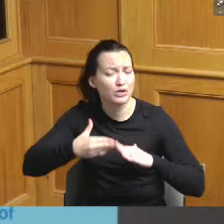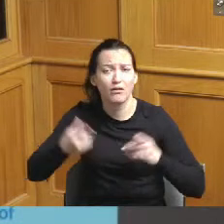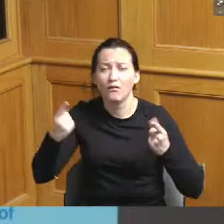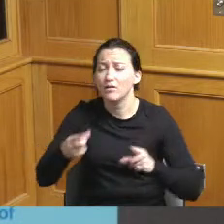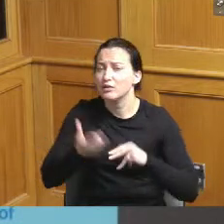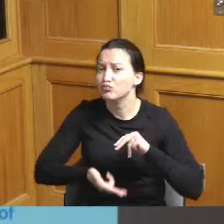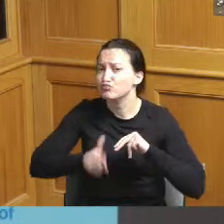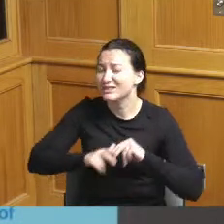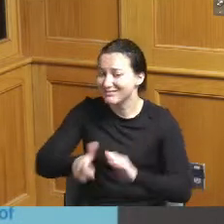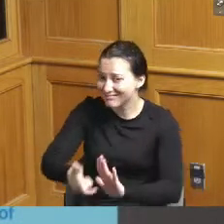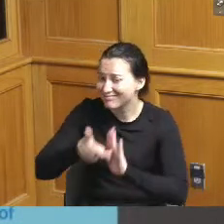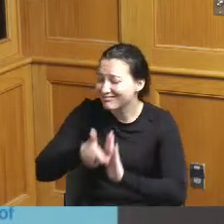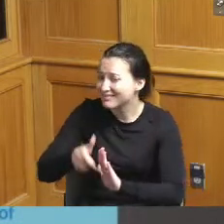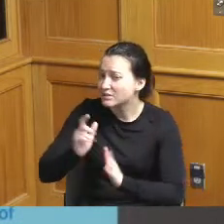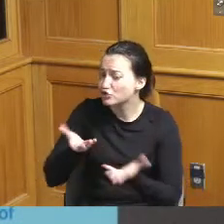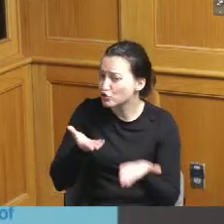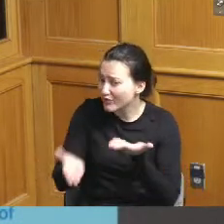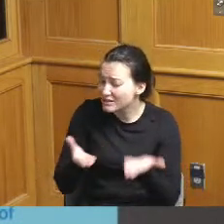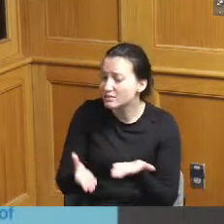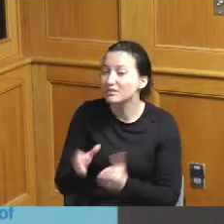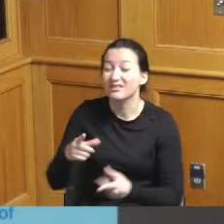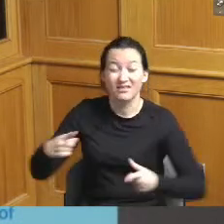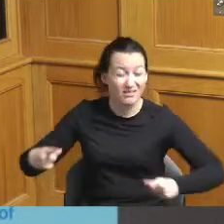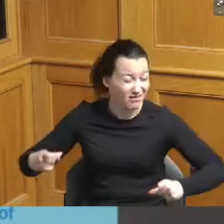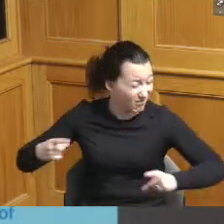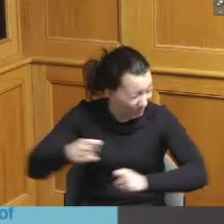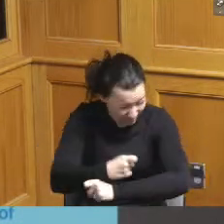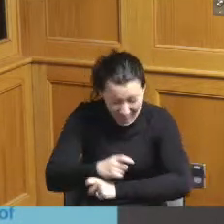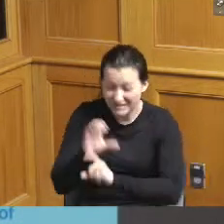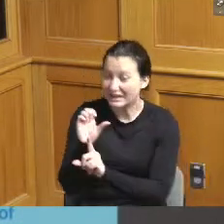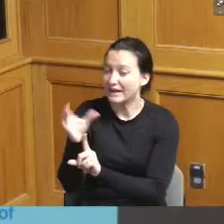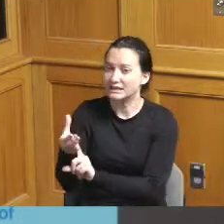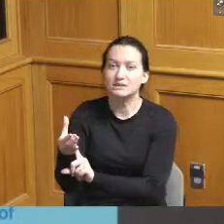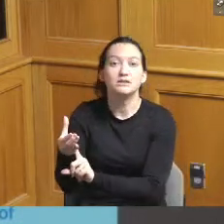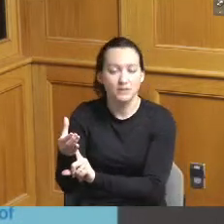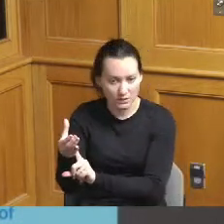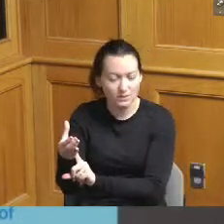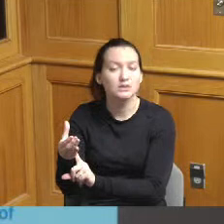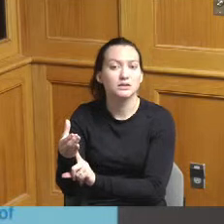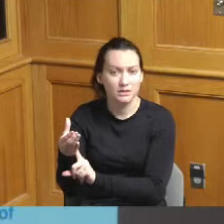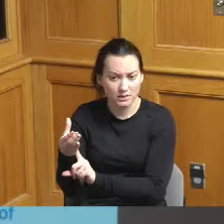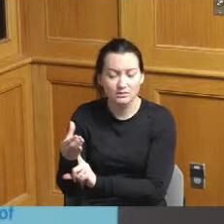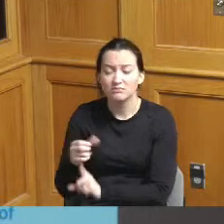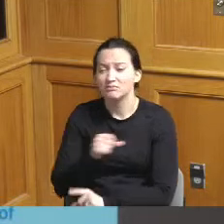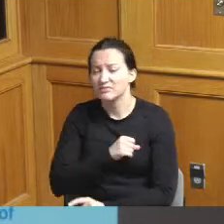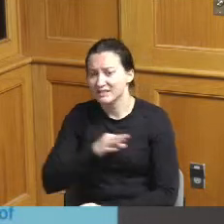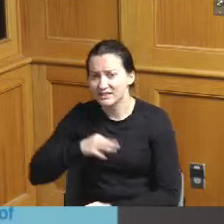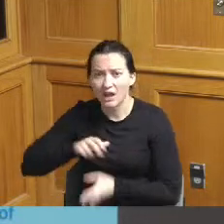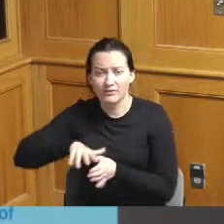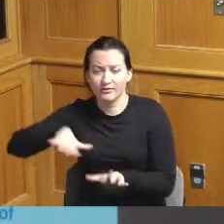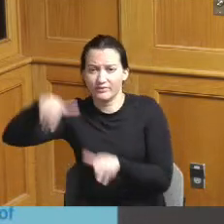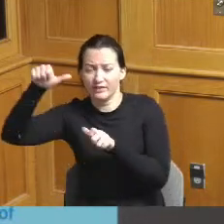increased demand for our services complex case complex cases staff turnover and high cost